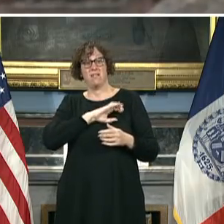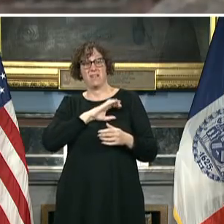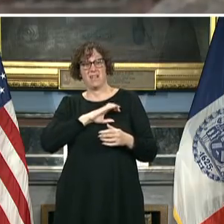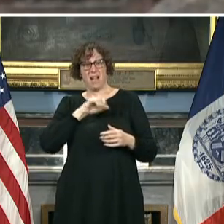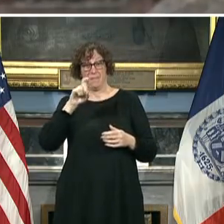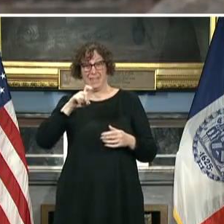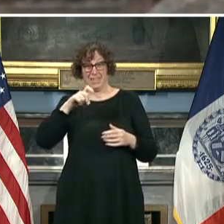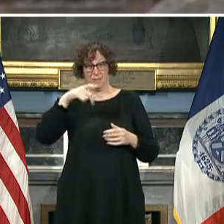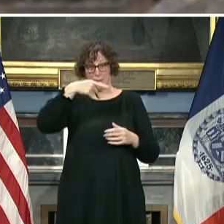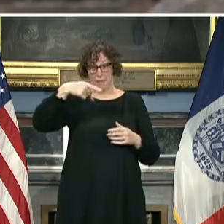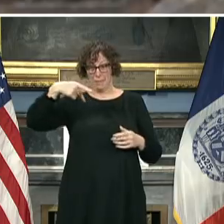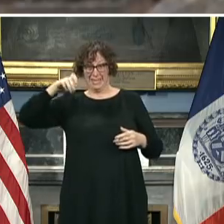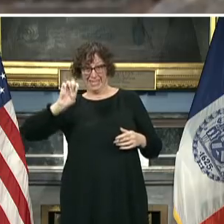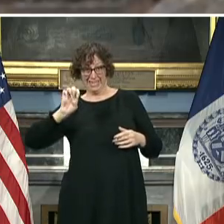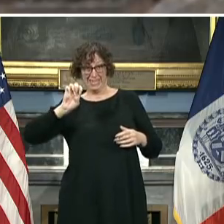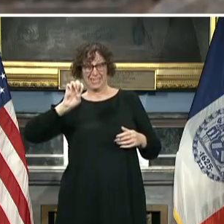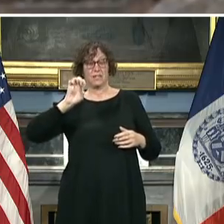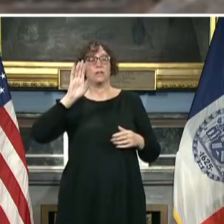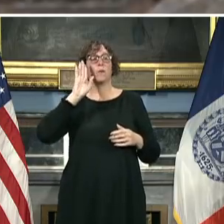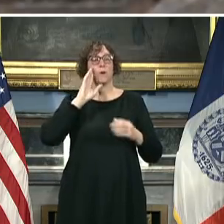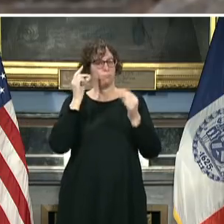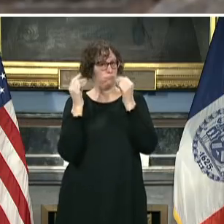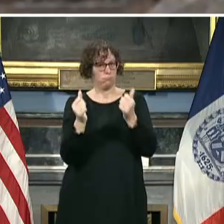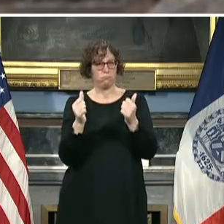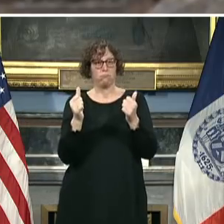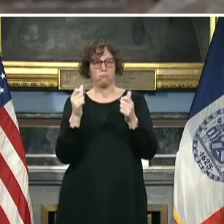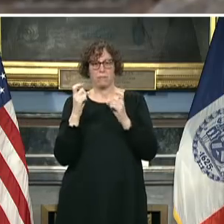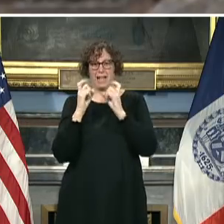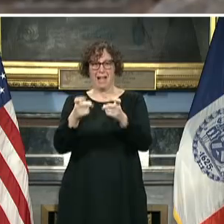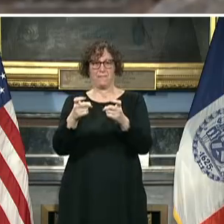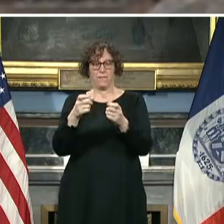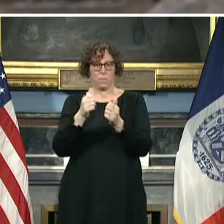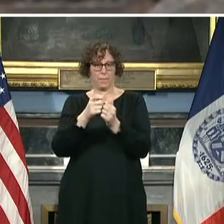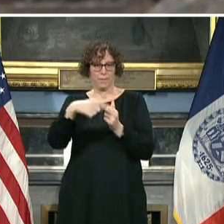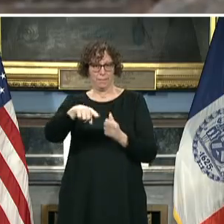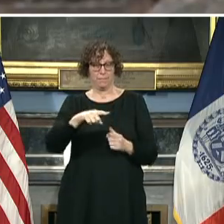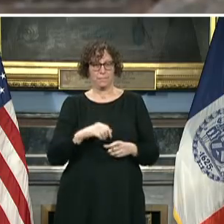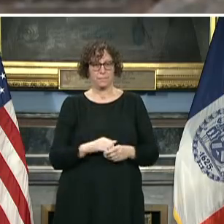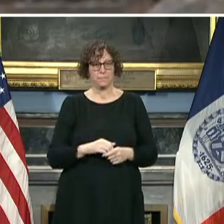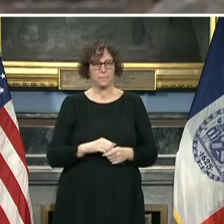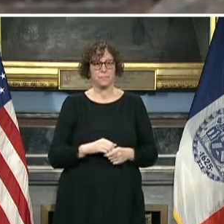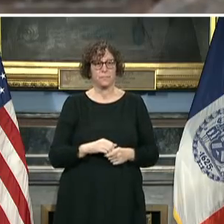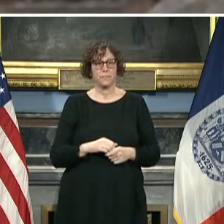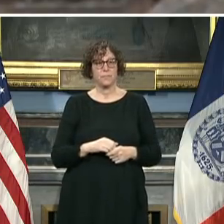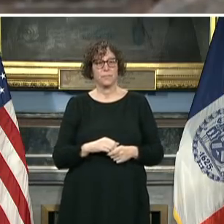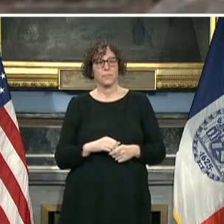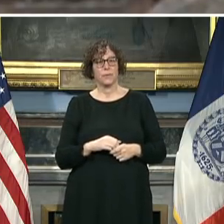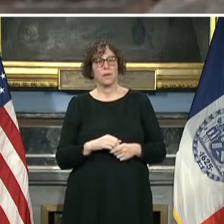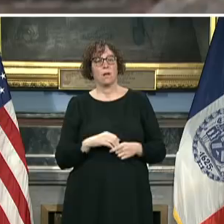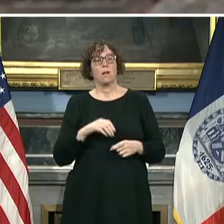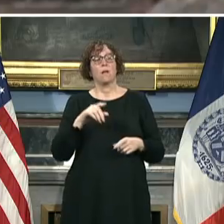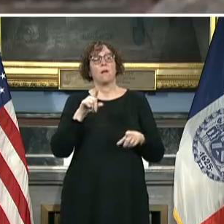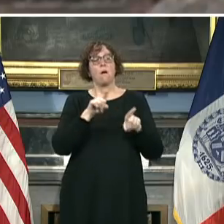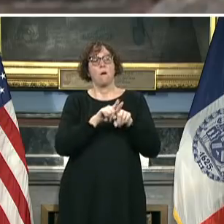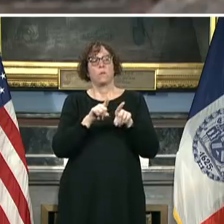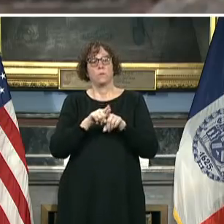UNITED THAT WHEN THE NYPD NEEDS PPEs, THEY GET